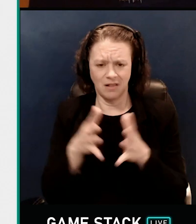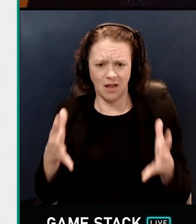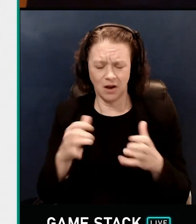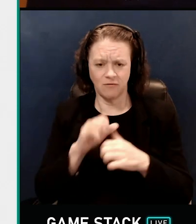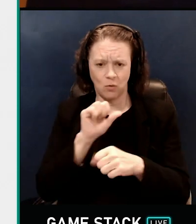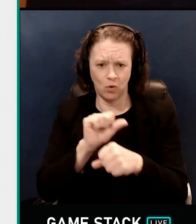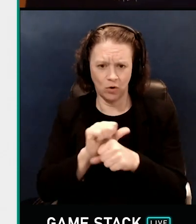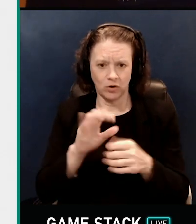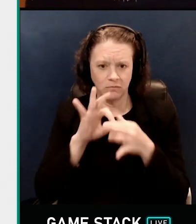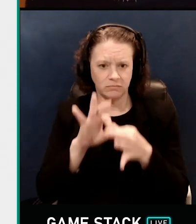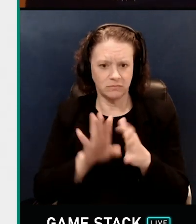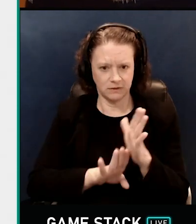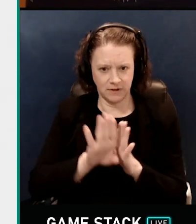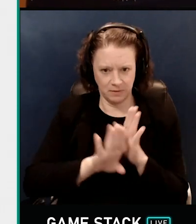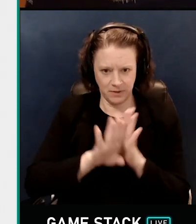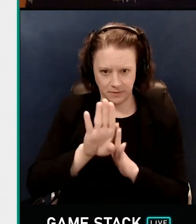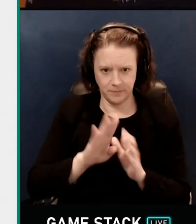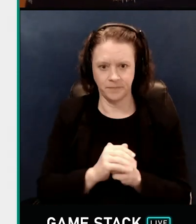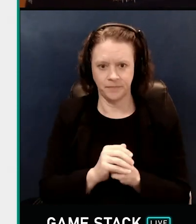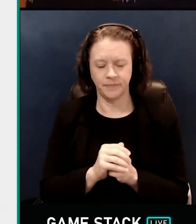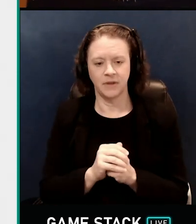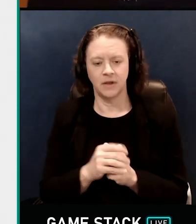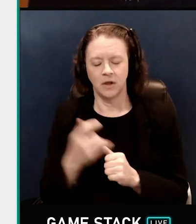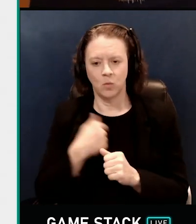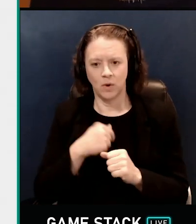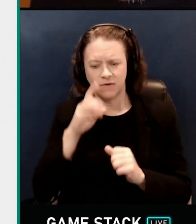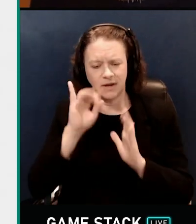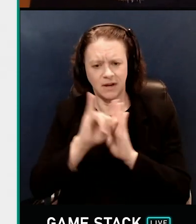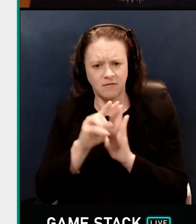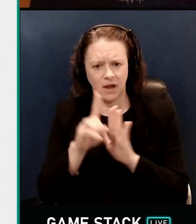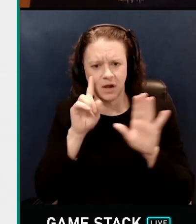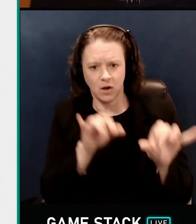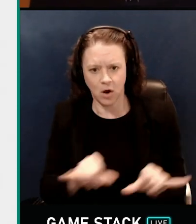We identified common components that previous systems had an were